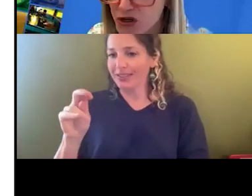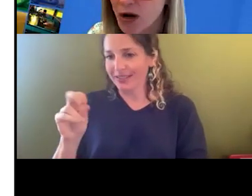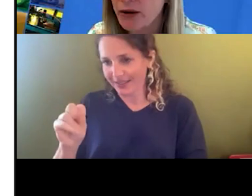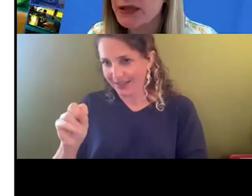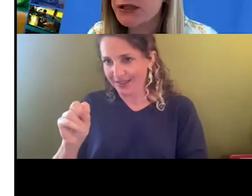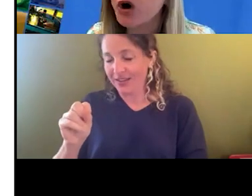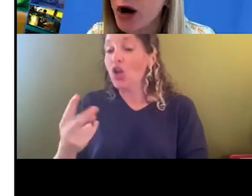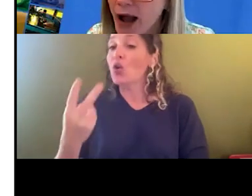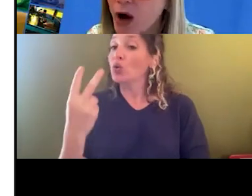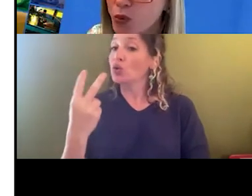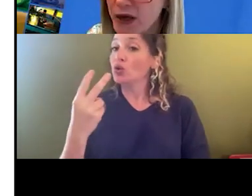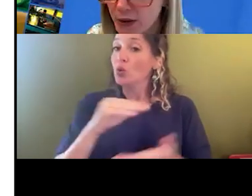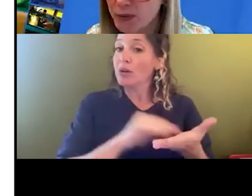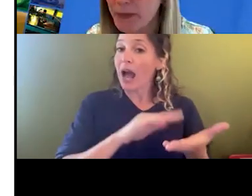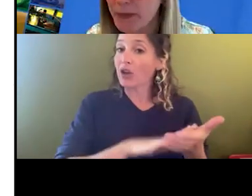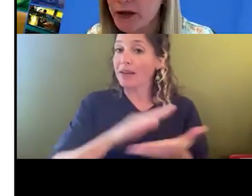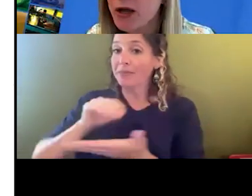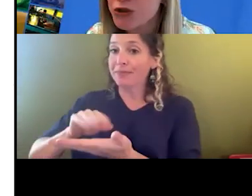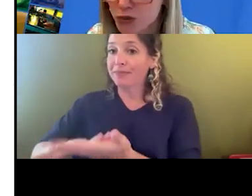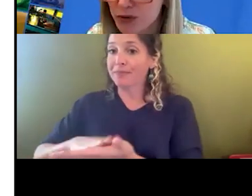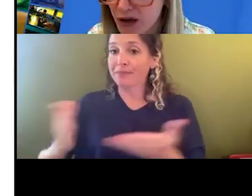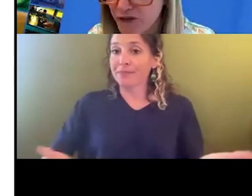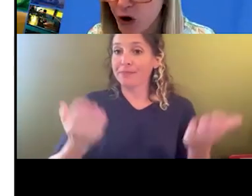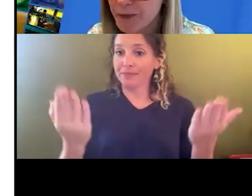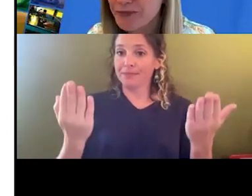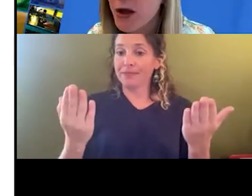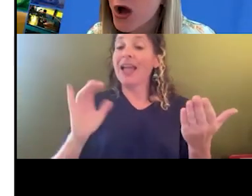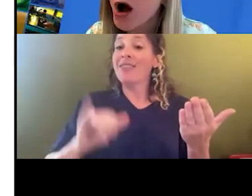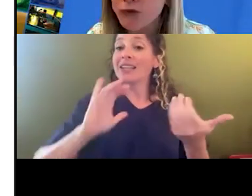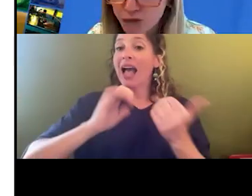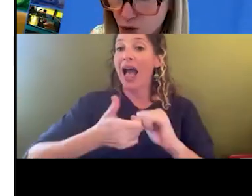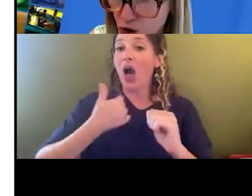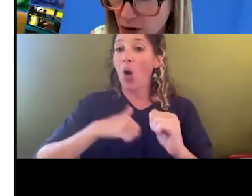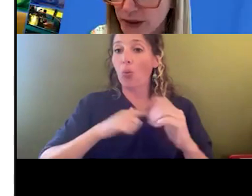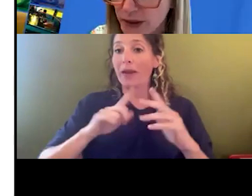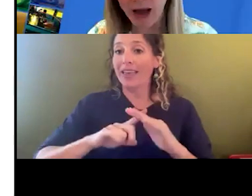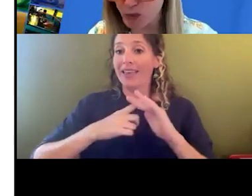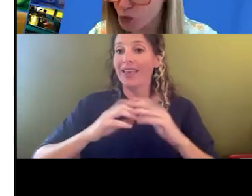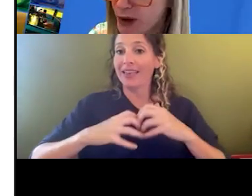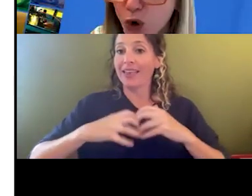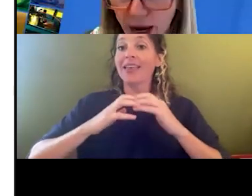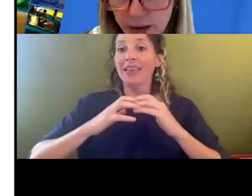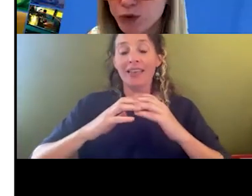documents are how we implement 2 CFR. Unfortunately, we were able